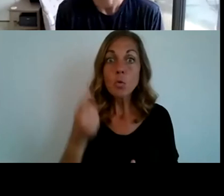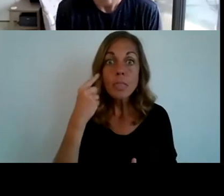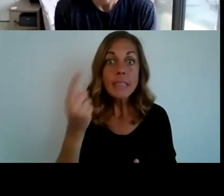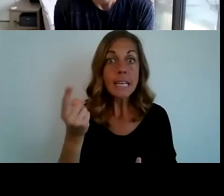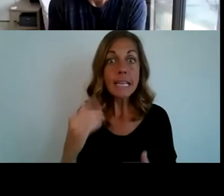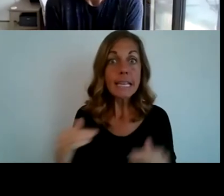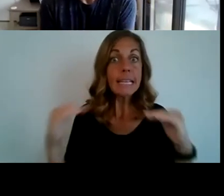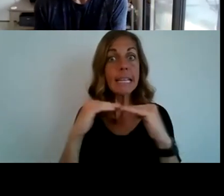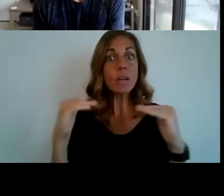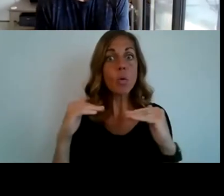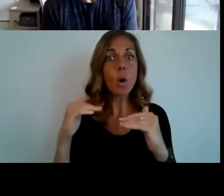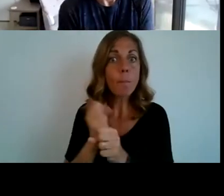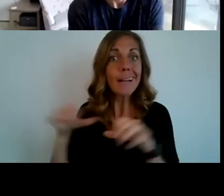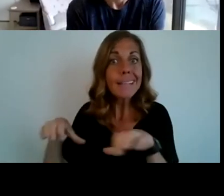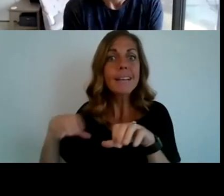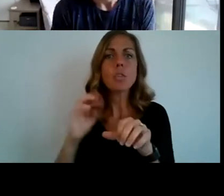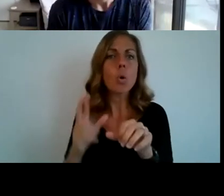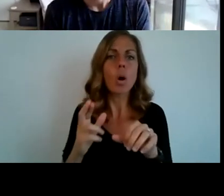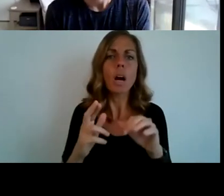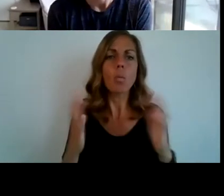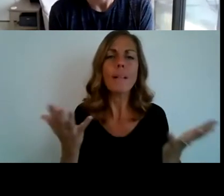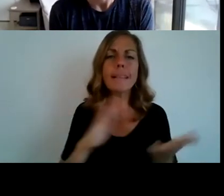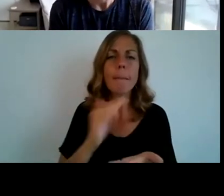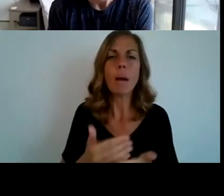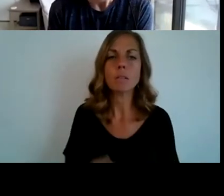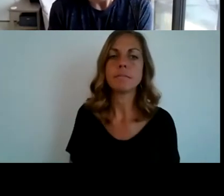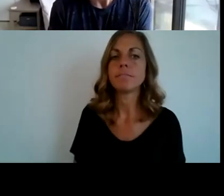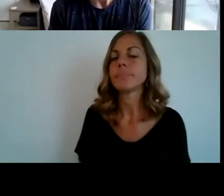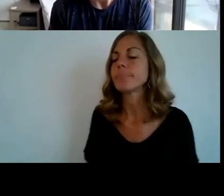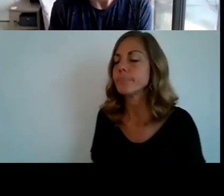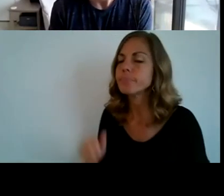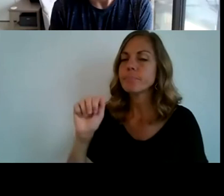Or what is the balance like? What I can say is productivity looks fine